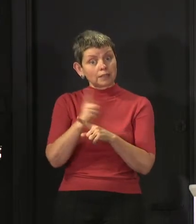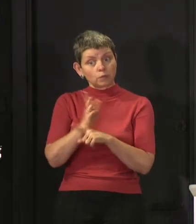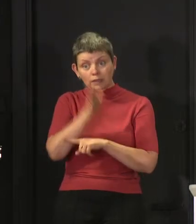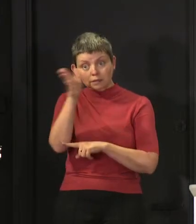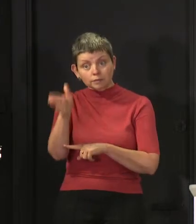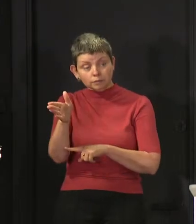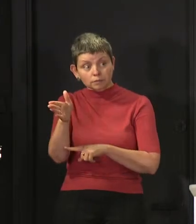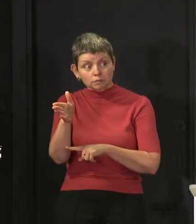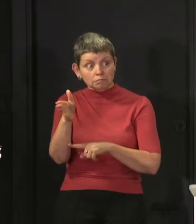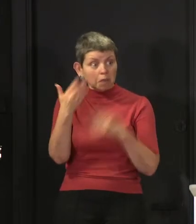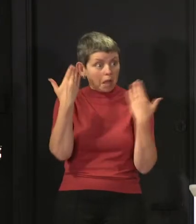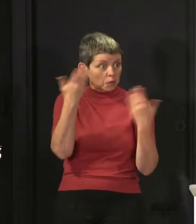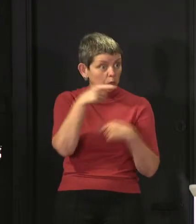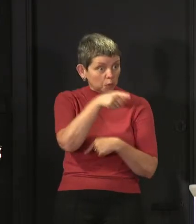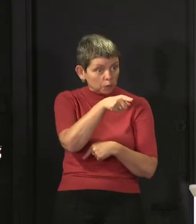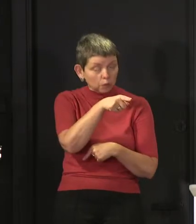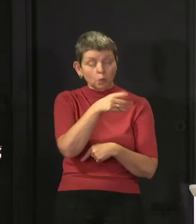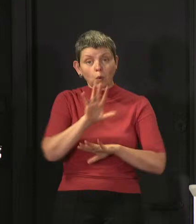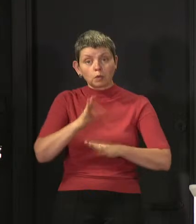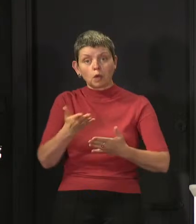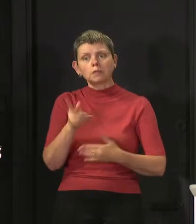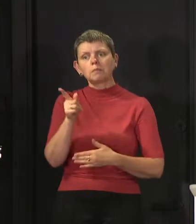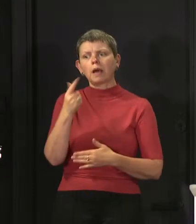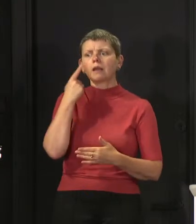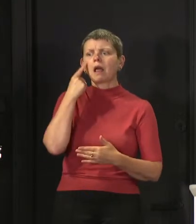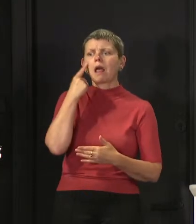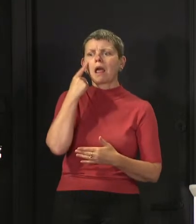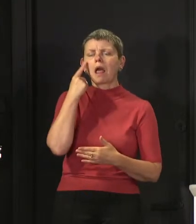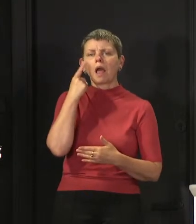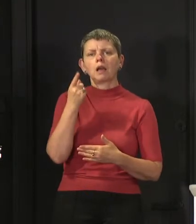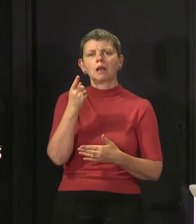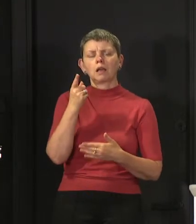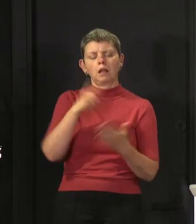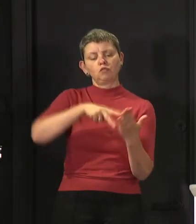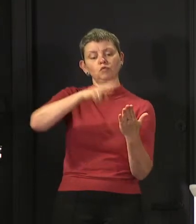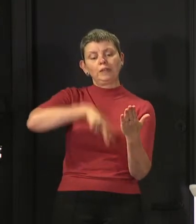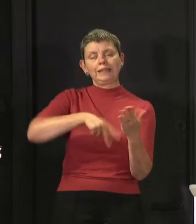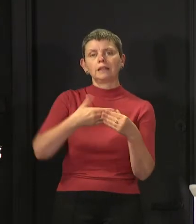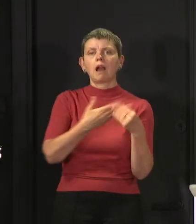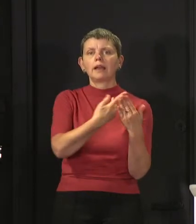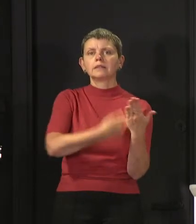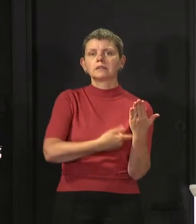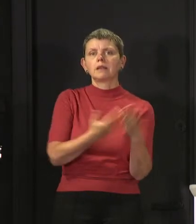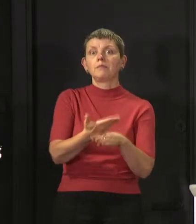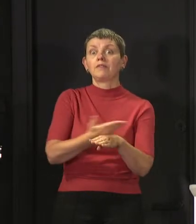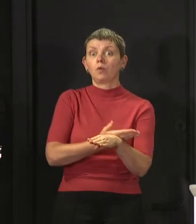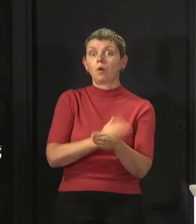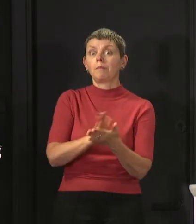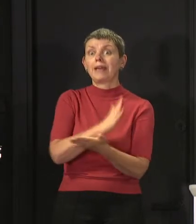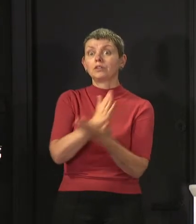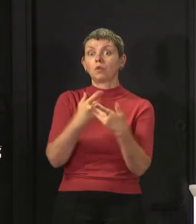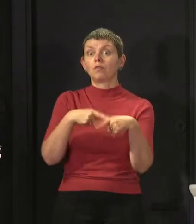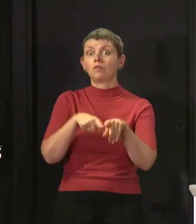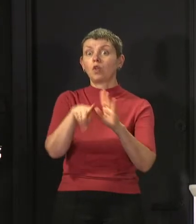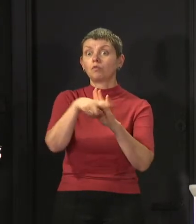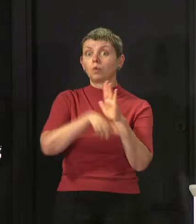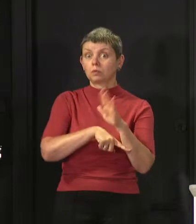you will be or not, but what I would ask you to do is familiarise yourself with all of that guidance to make sure you are sticking to the rules as you go. Derek Healey from the Courier?